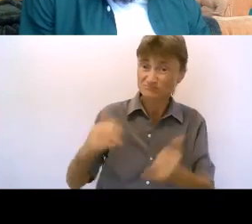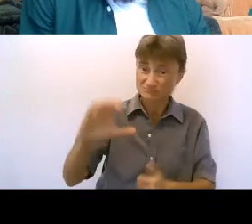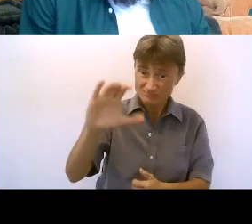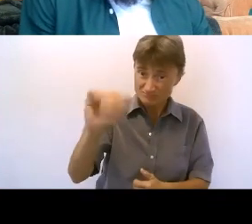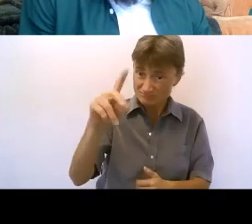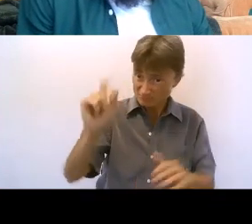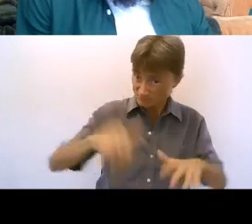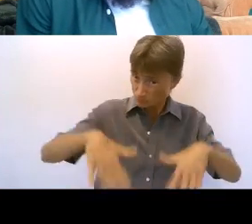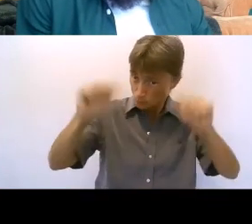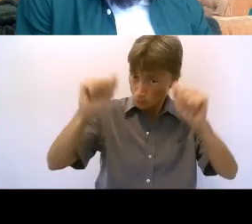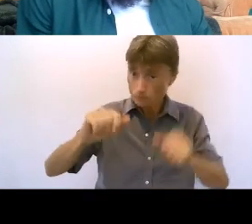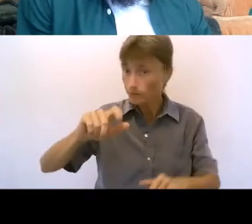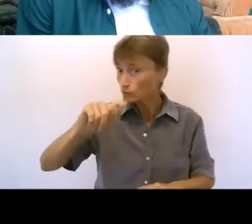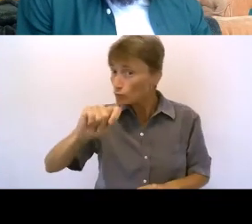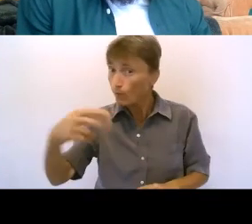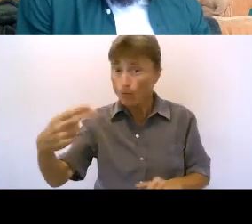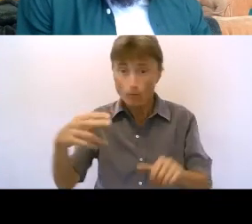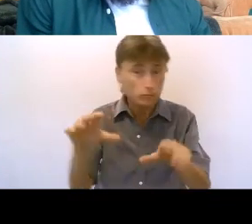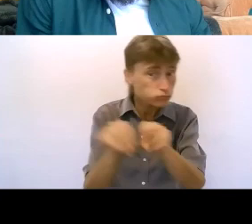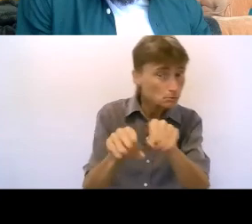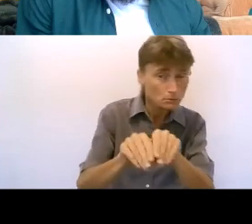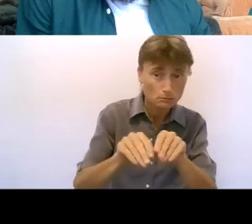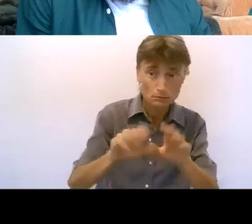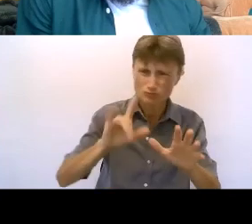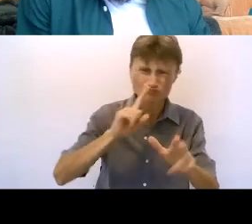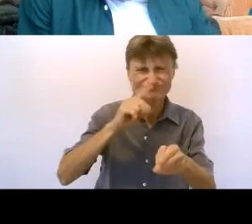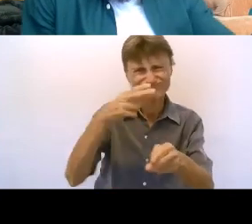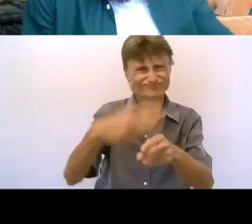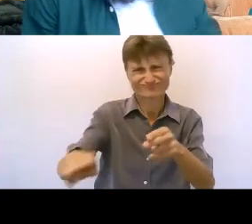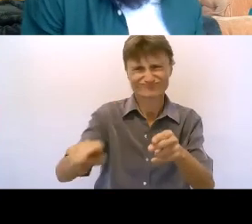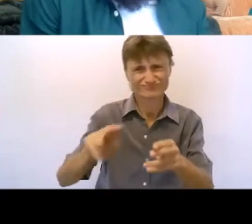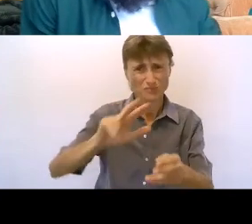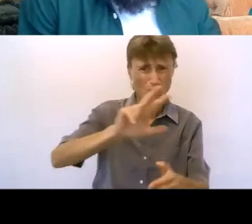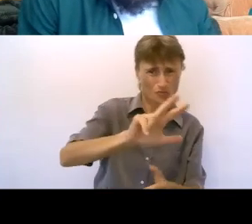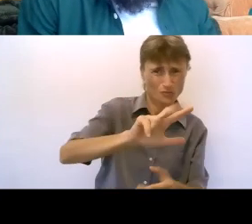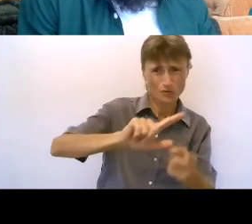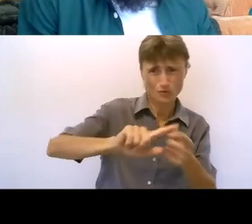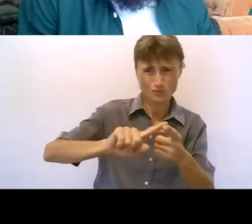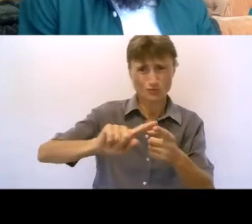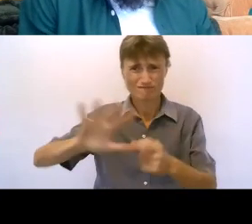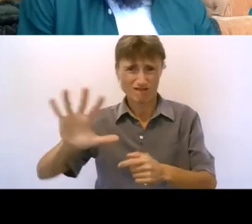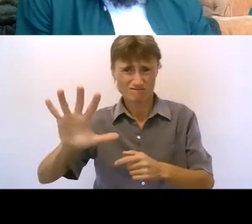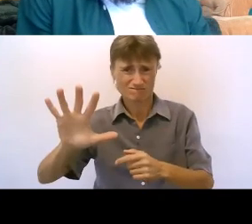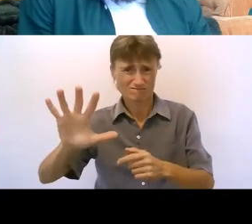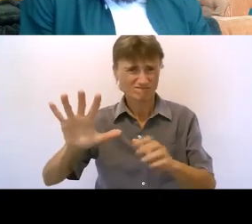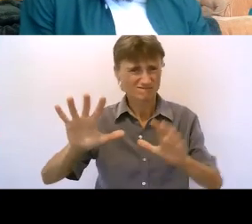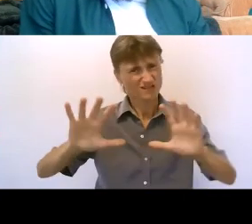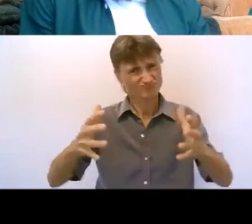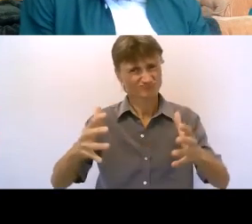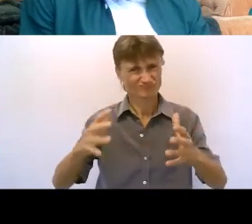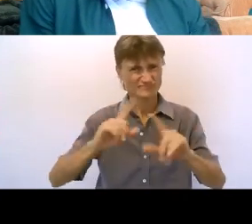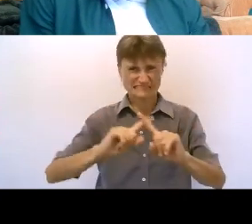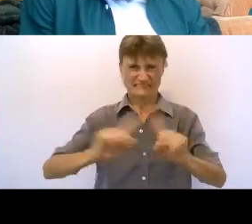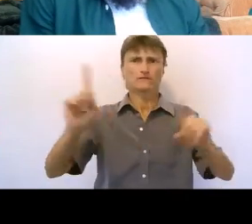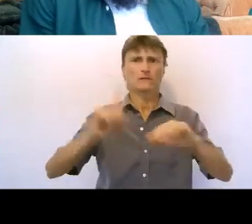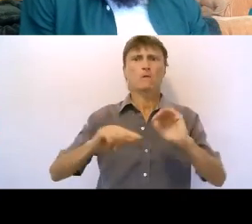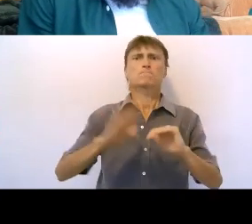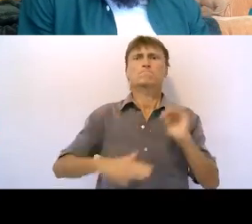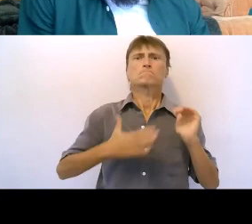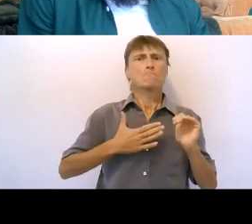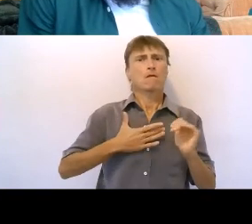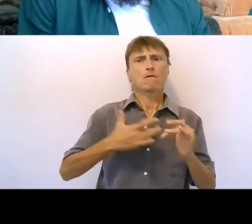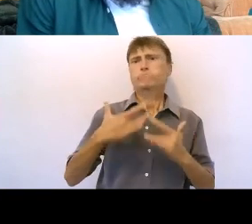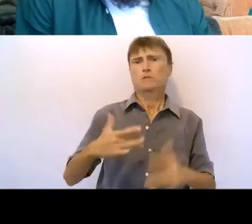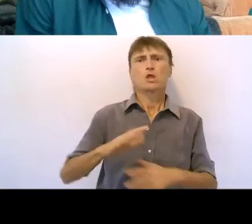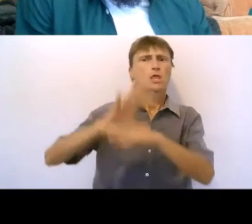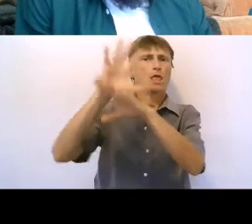a small time and different dynamic than what I'm used to, I think it's really important.